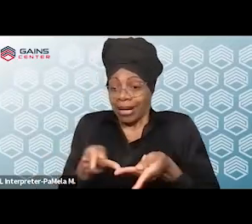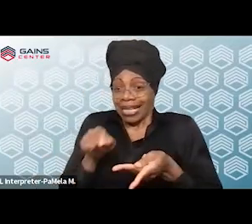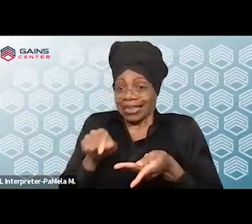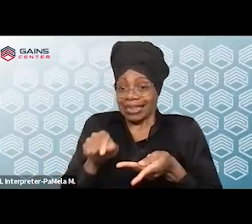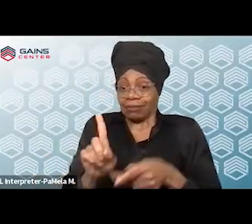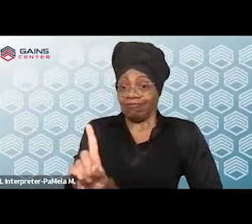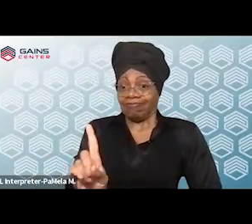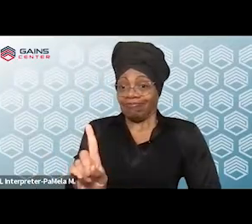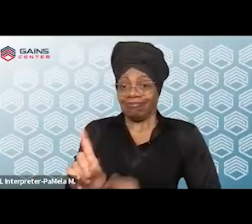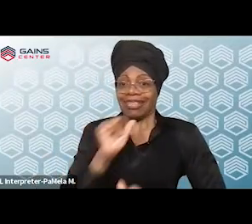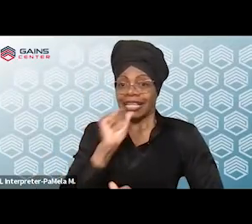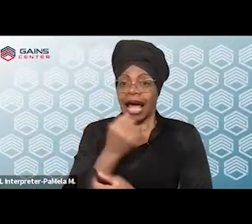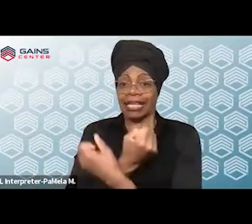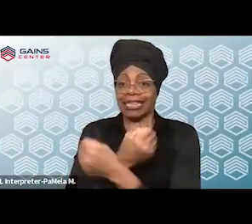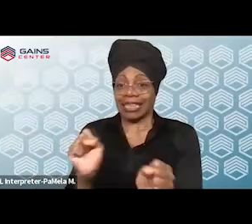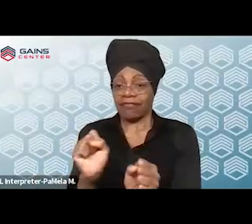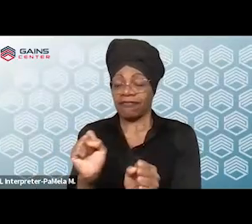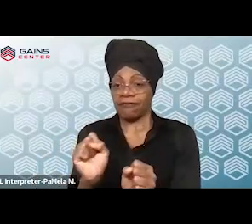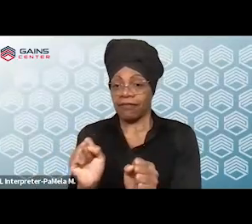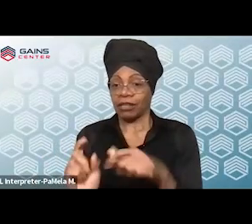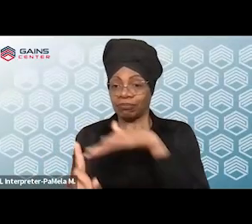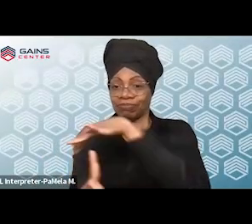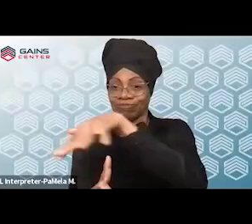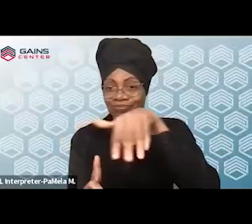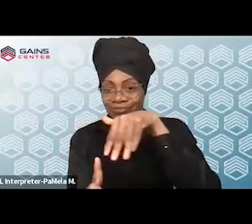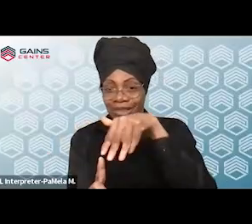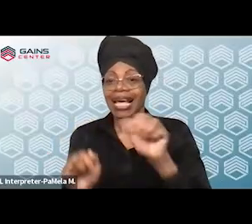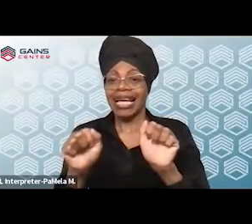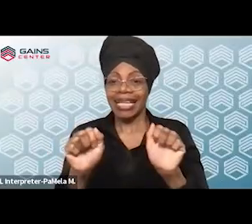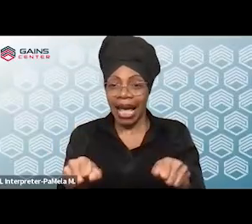And so it could literally be the catalyst for their healing